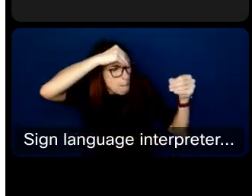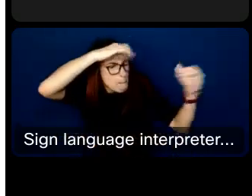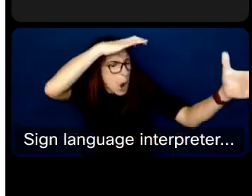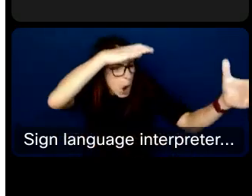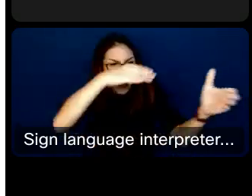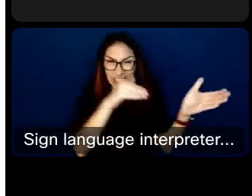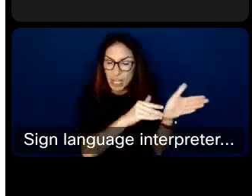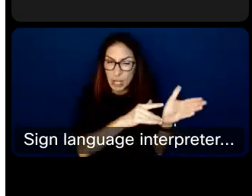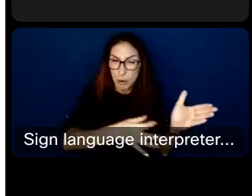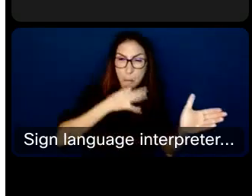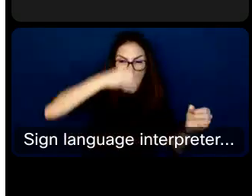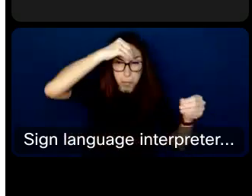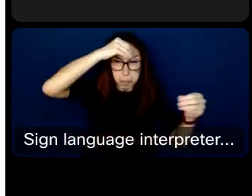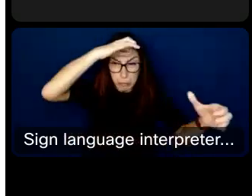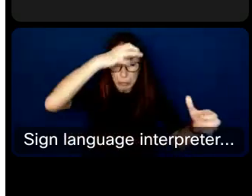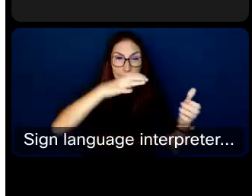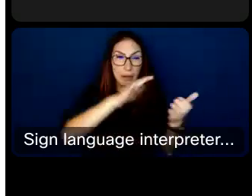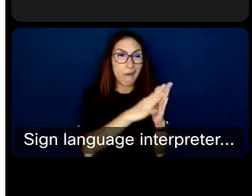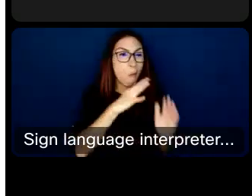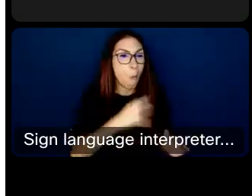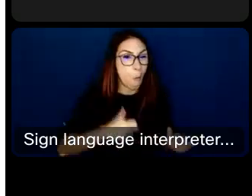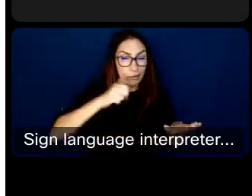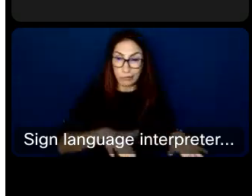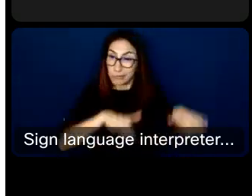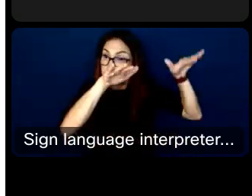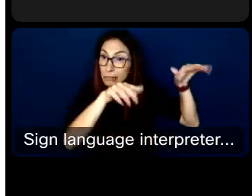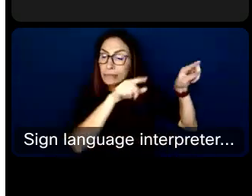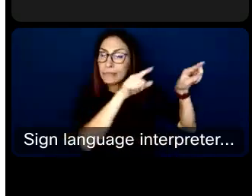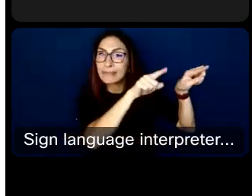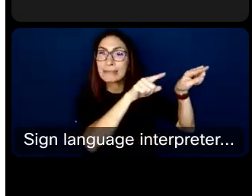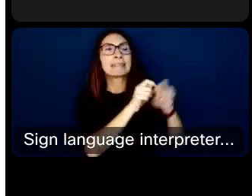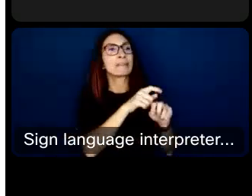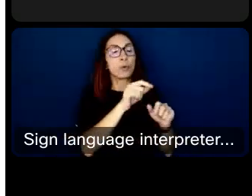know that in the entire country of the United States that we